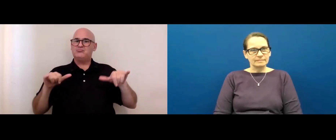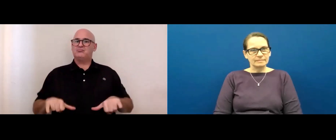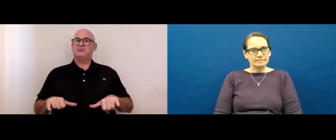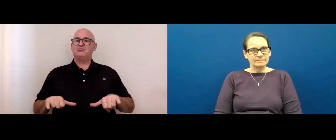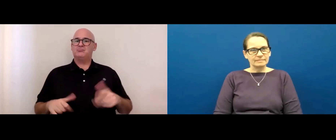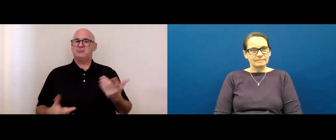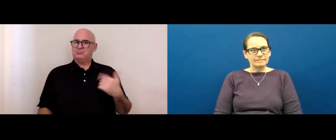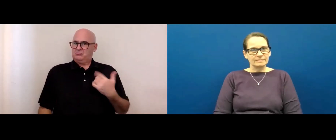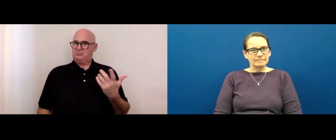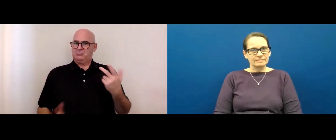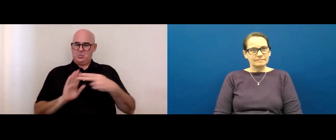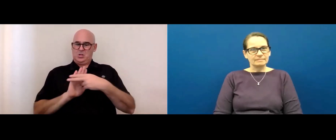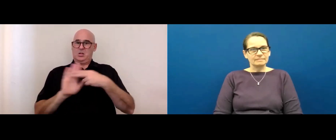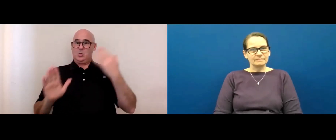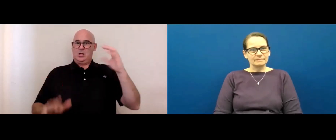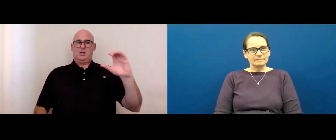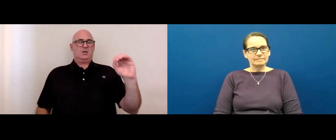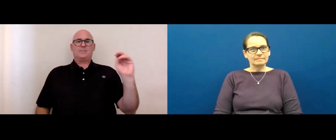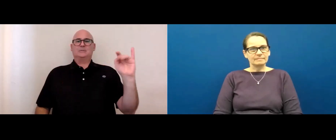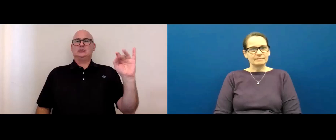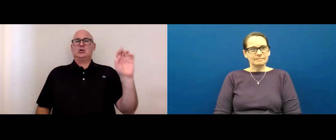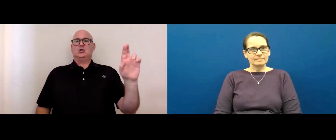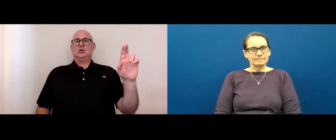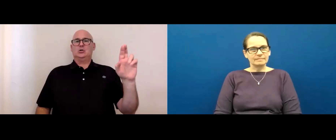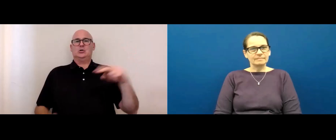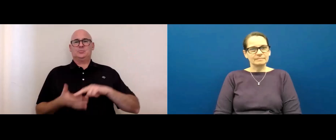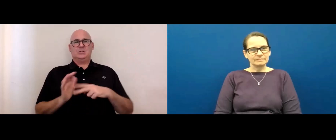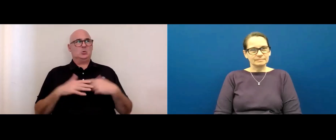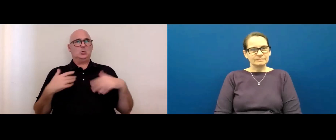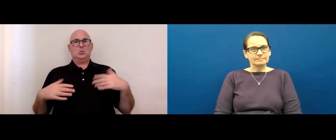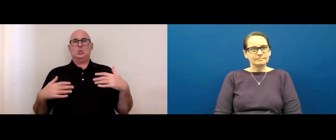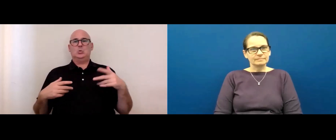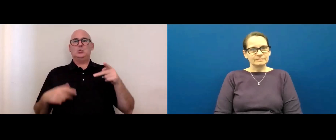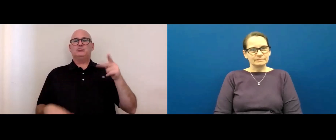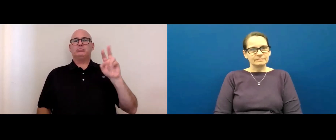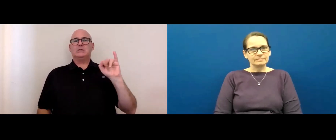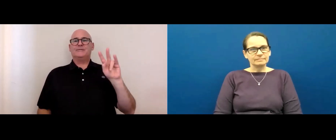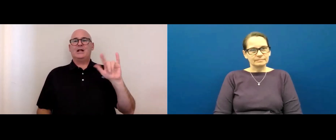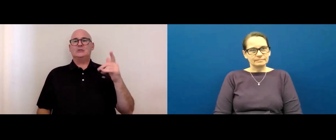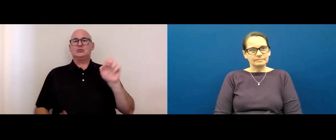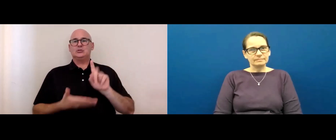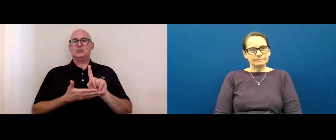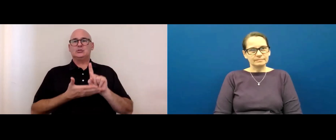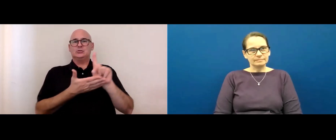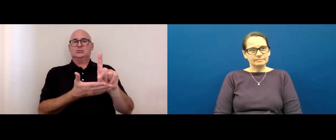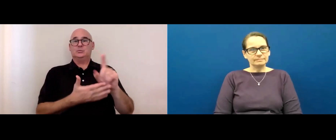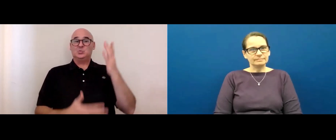were done there were some commissioners who refused to step down because they felt the